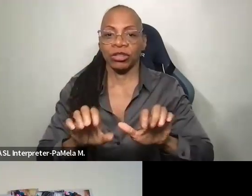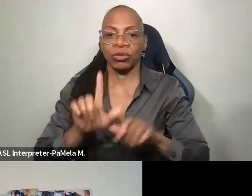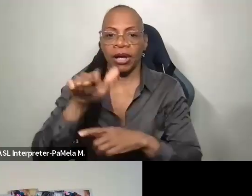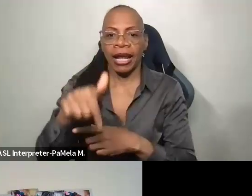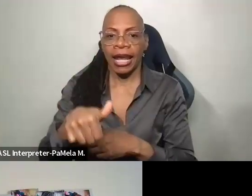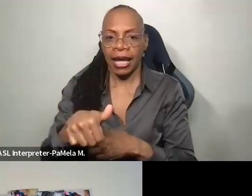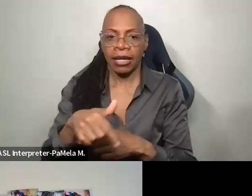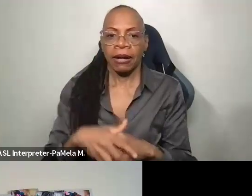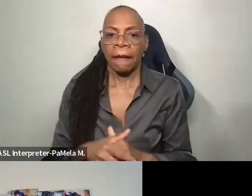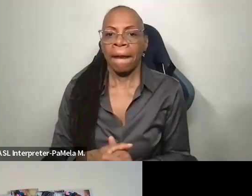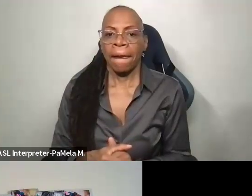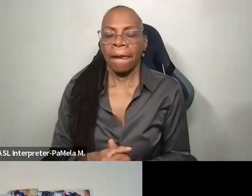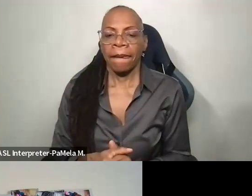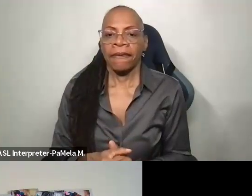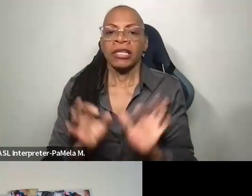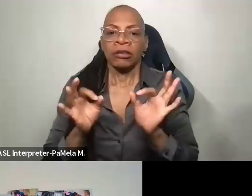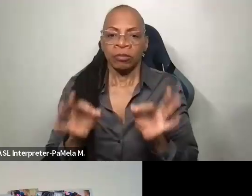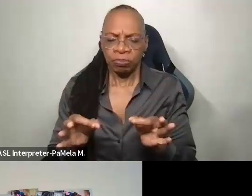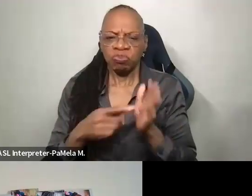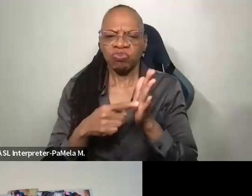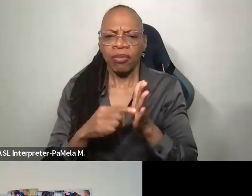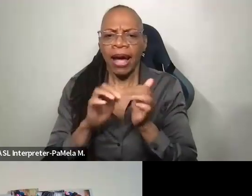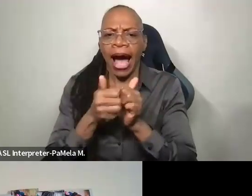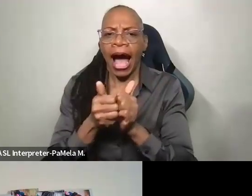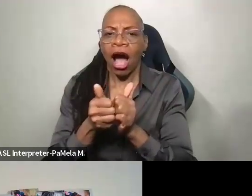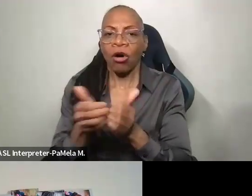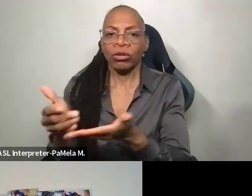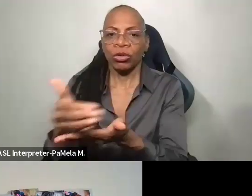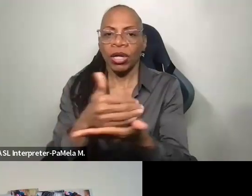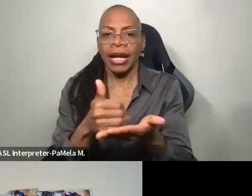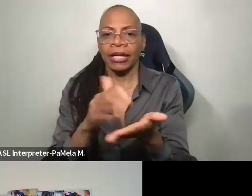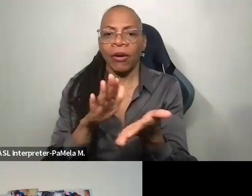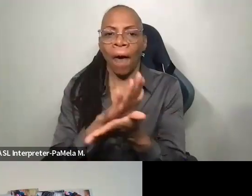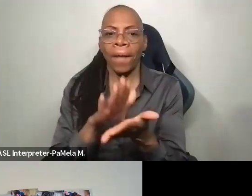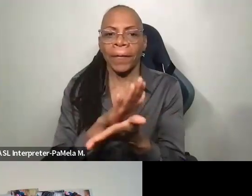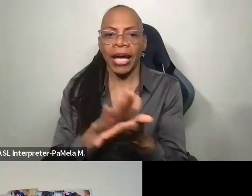There are definitely examples of how to collect it on paper and enter it into the system afterwards.